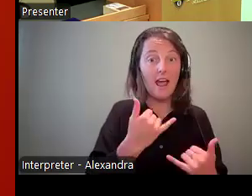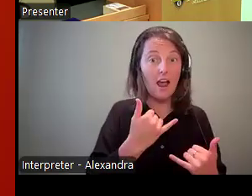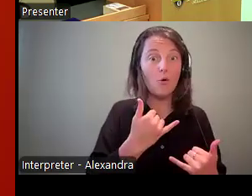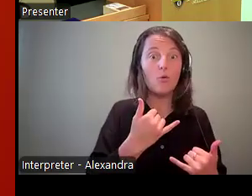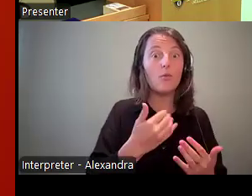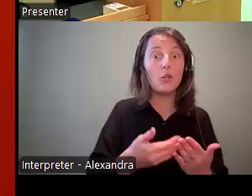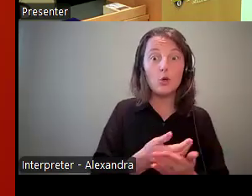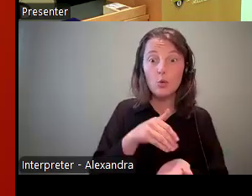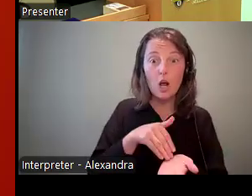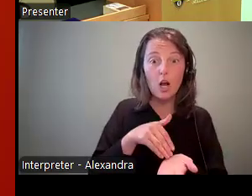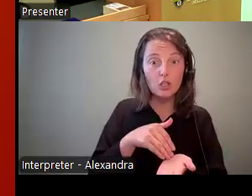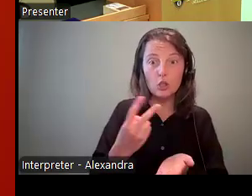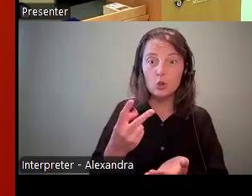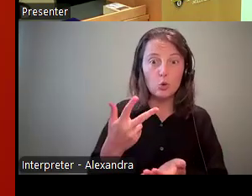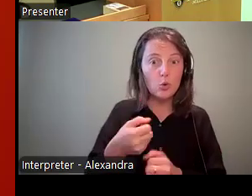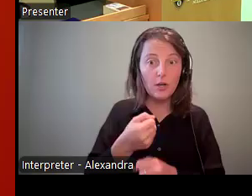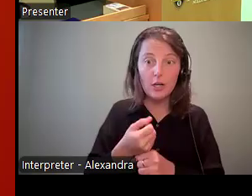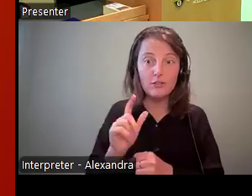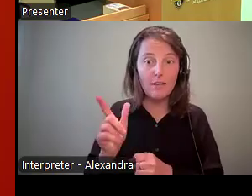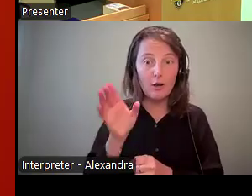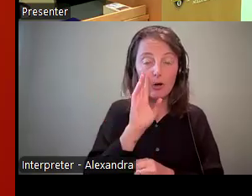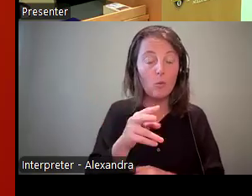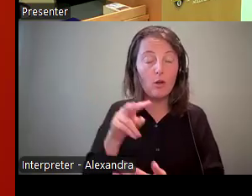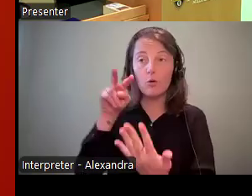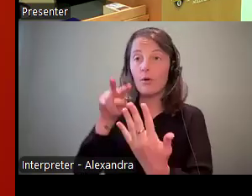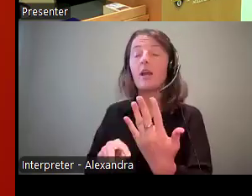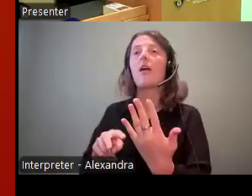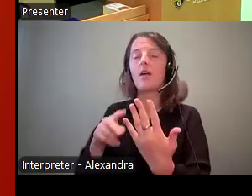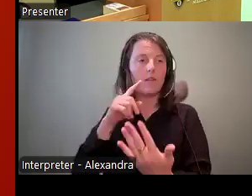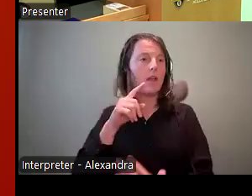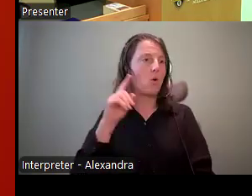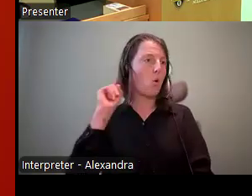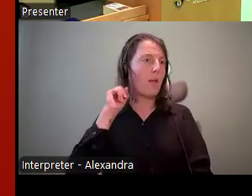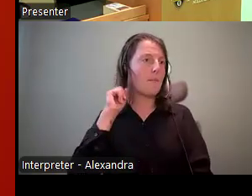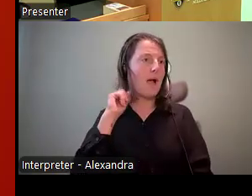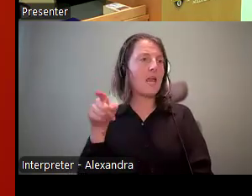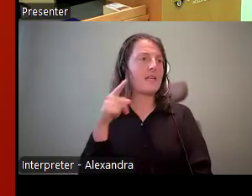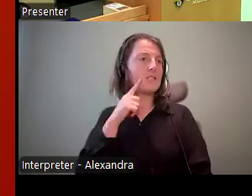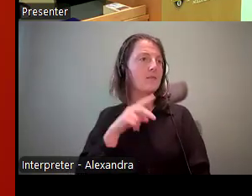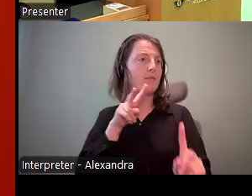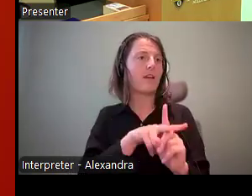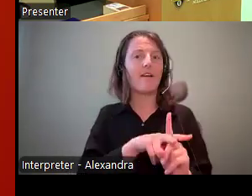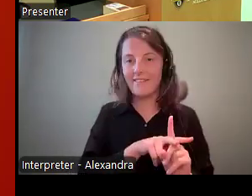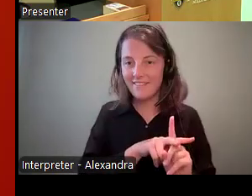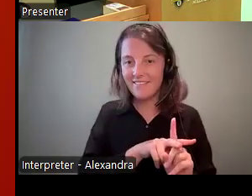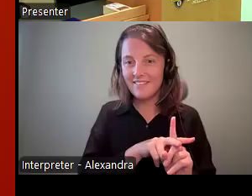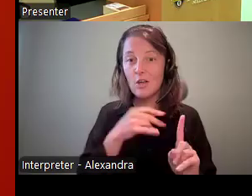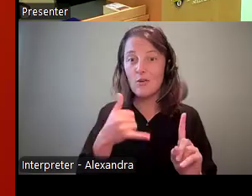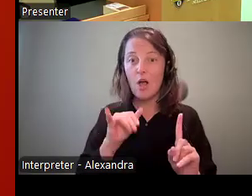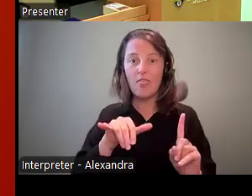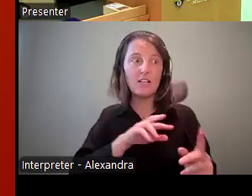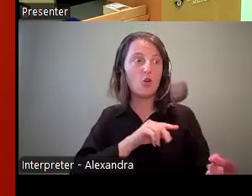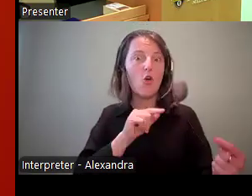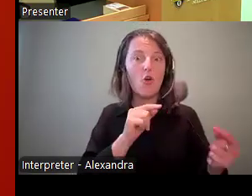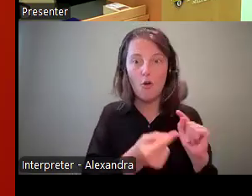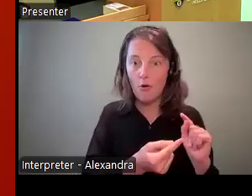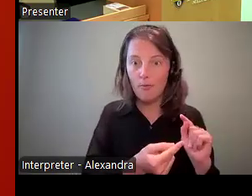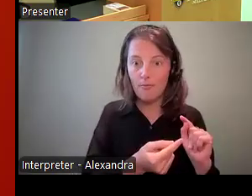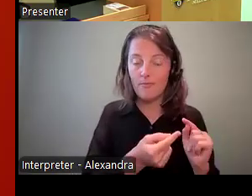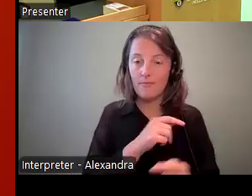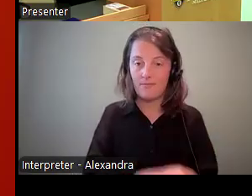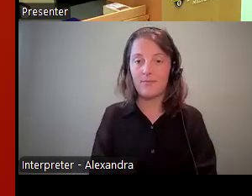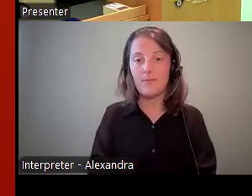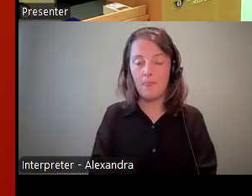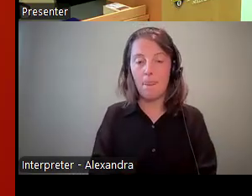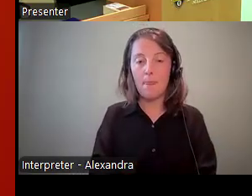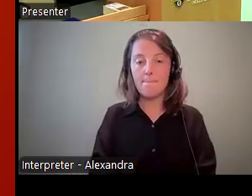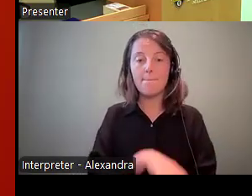years later, we've done harm by placing a judgmental behavioral level uh behavioral uh label